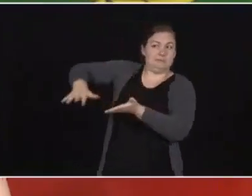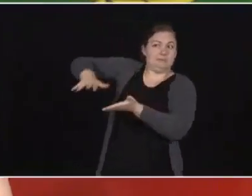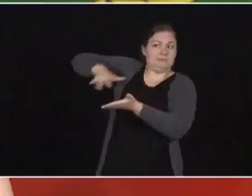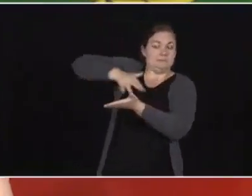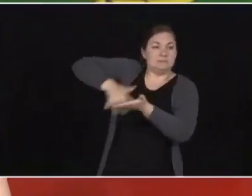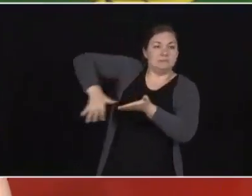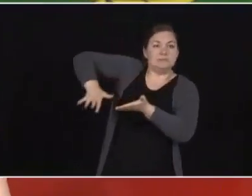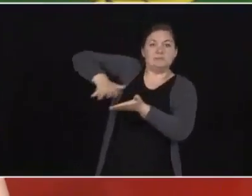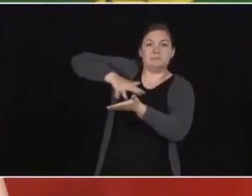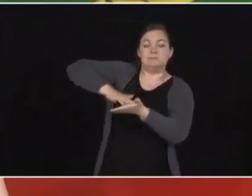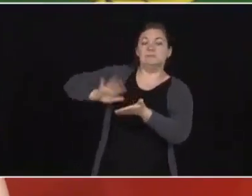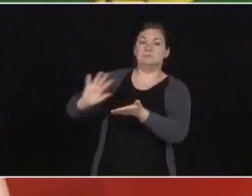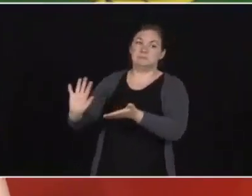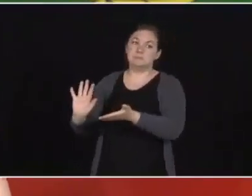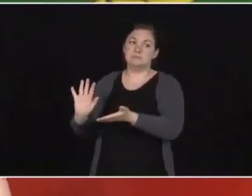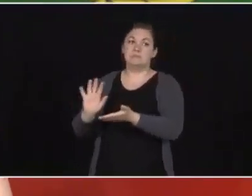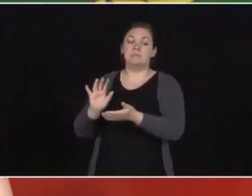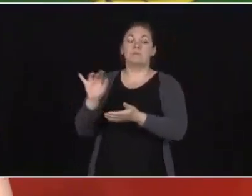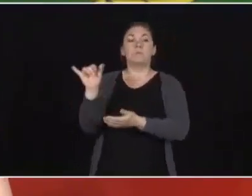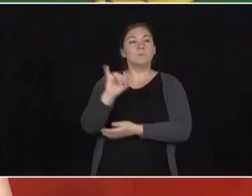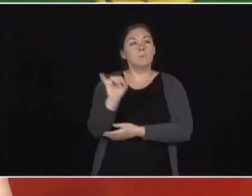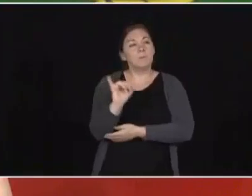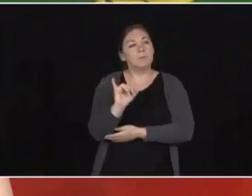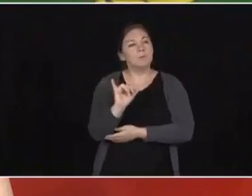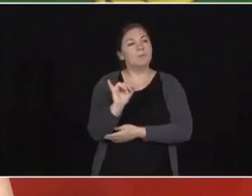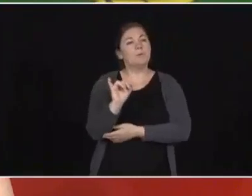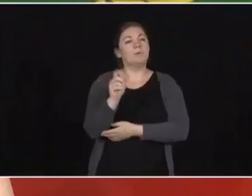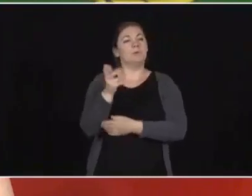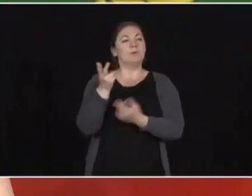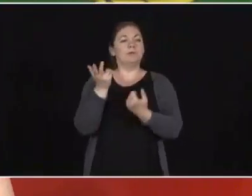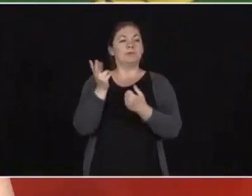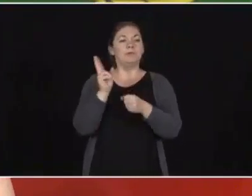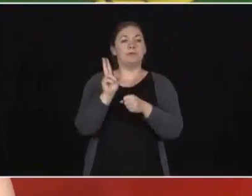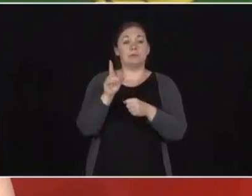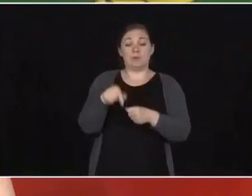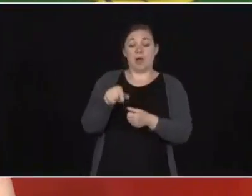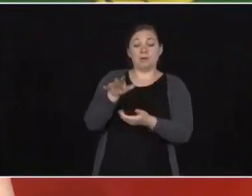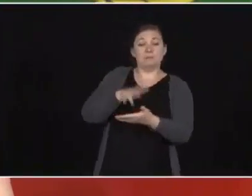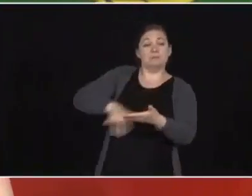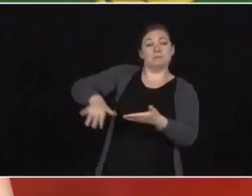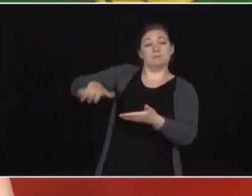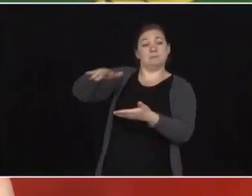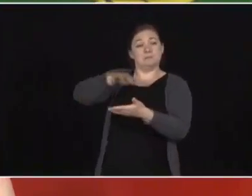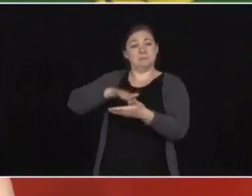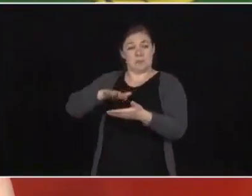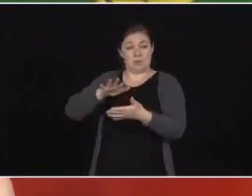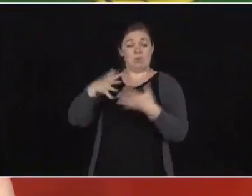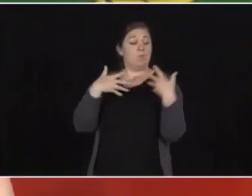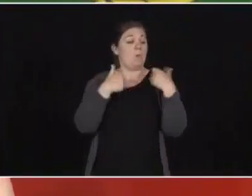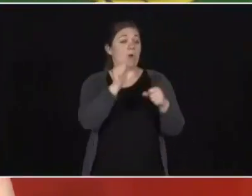Concurrently there are several efforts. And effort to look at C role private plans among healthcare workers